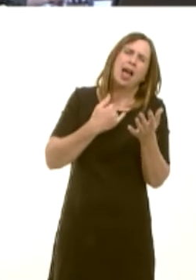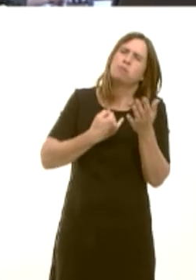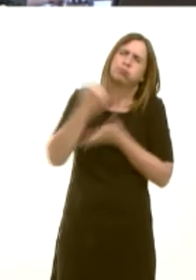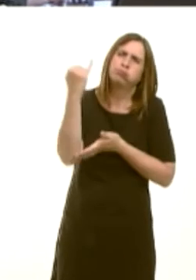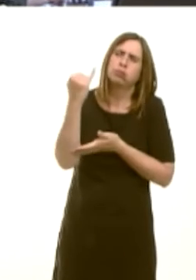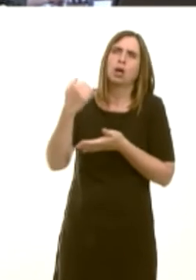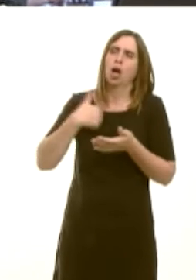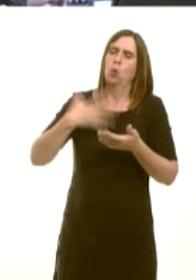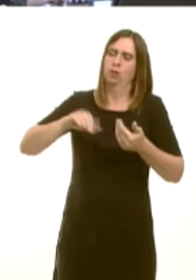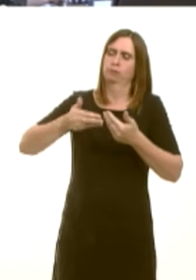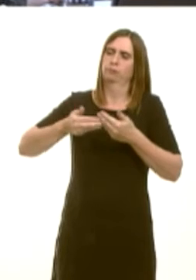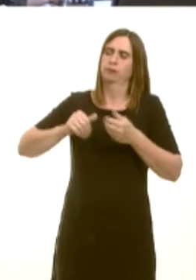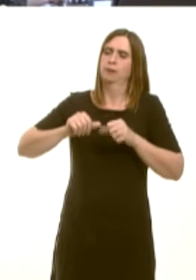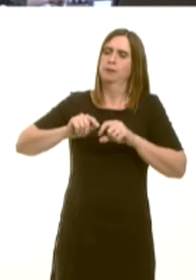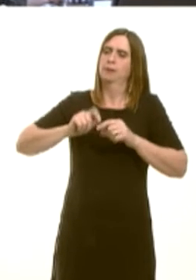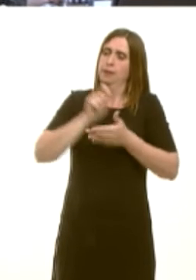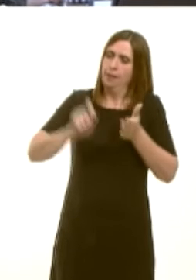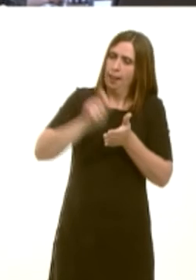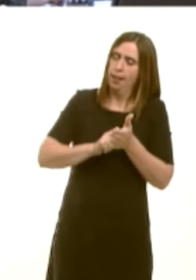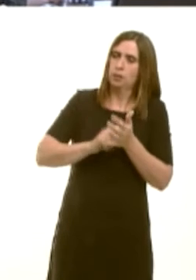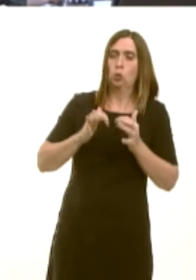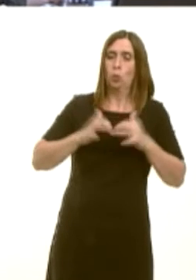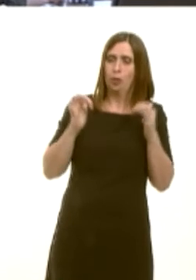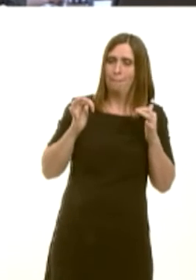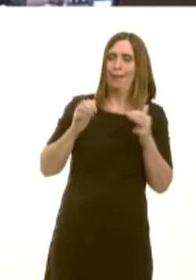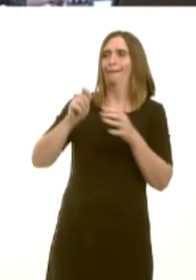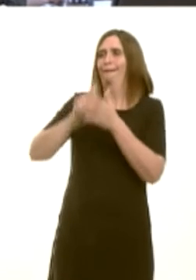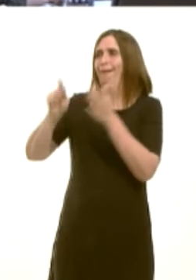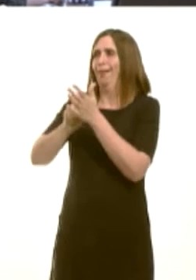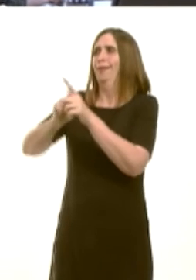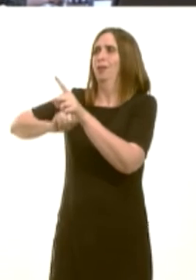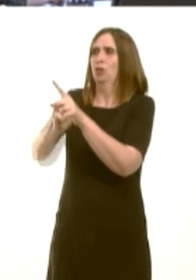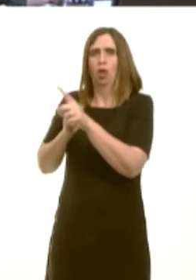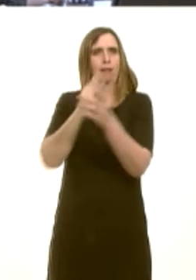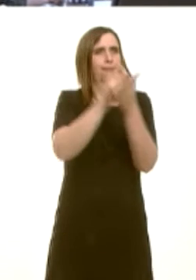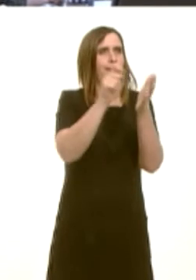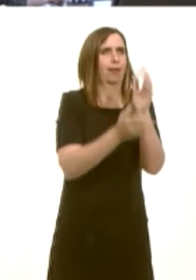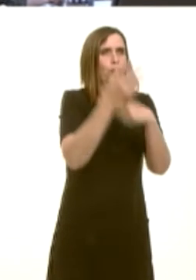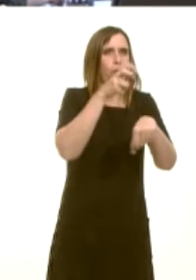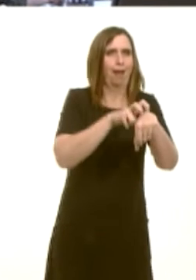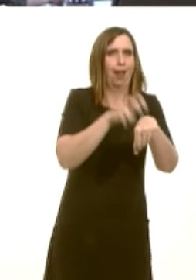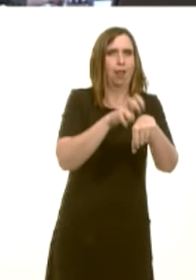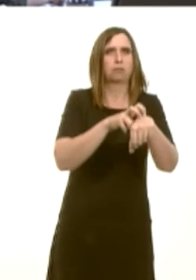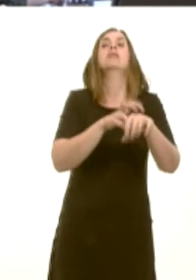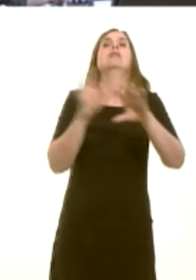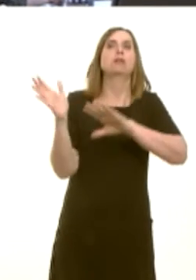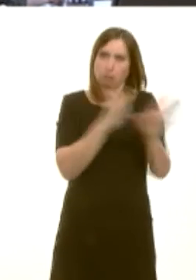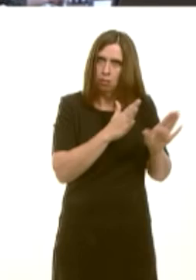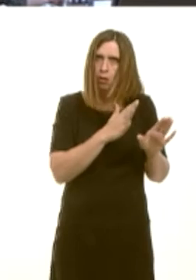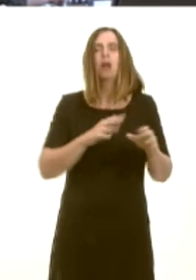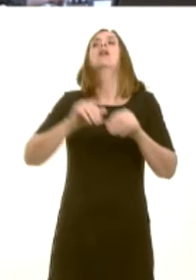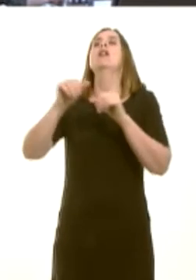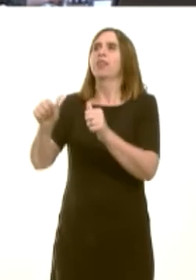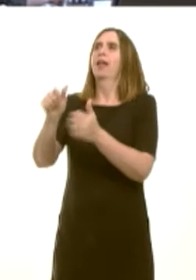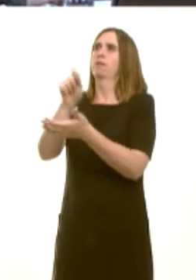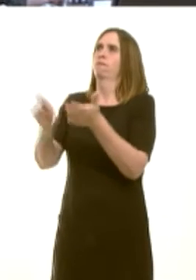of plan that would entail simultaneous elections. However, I agree completely that we will have